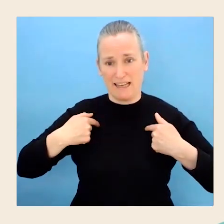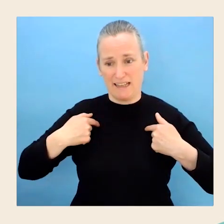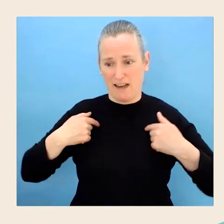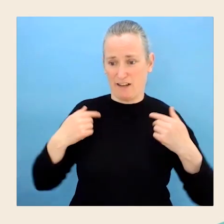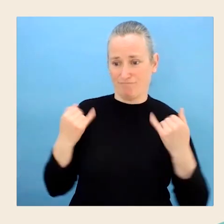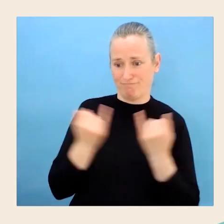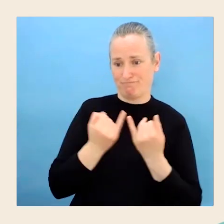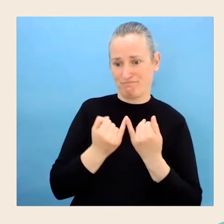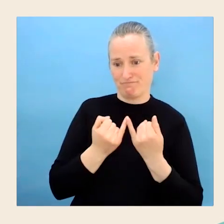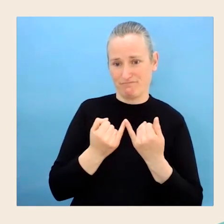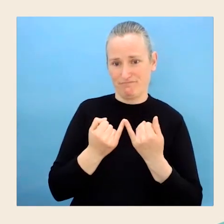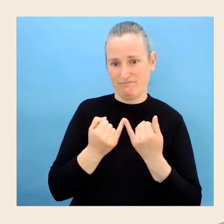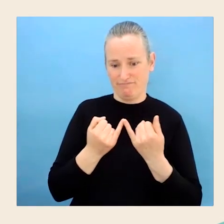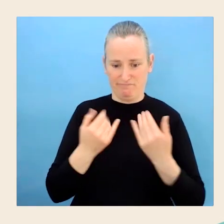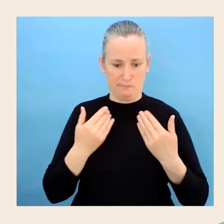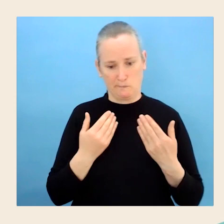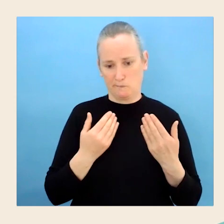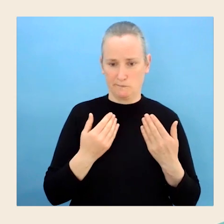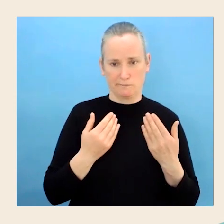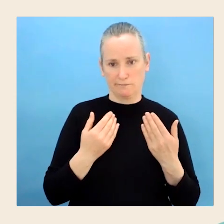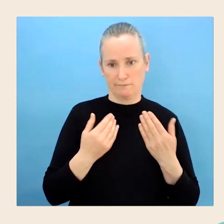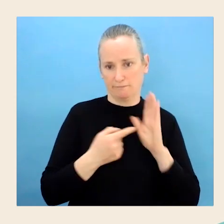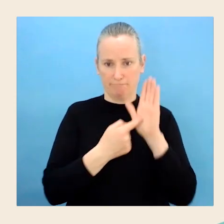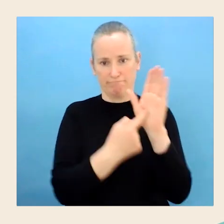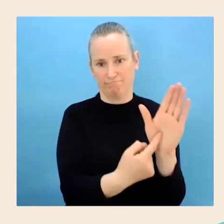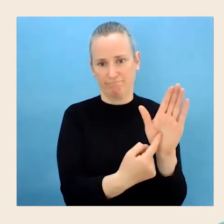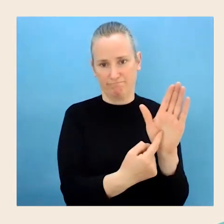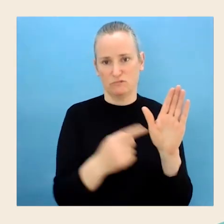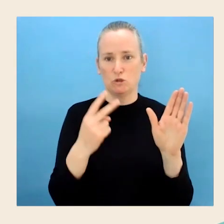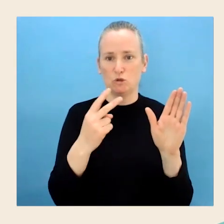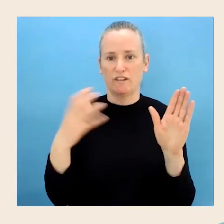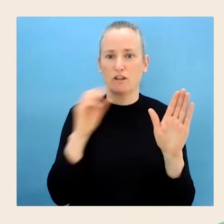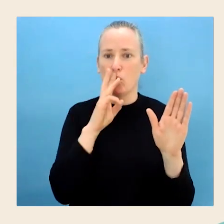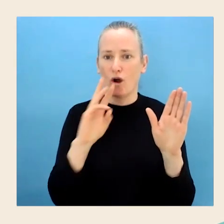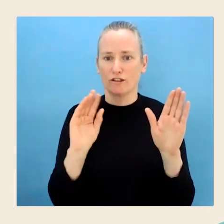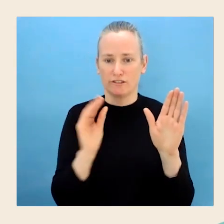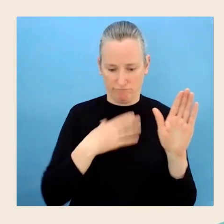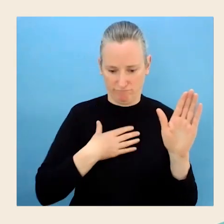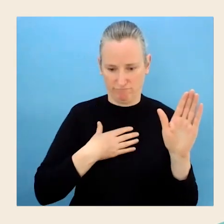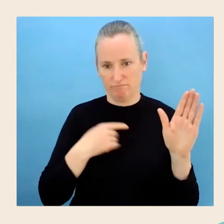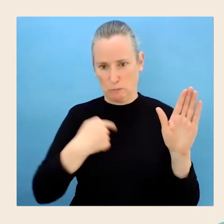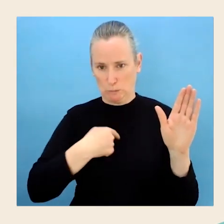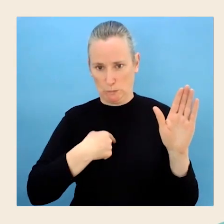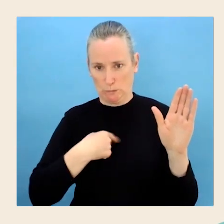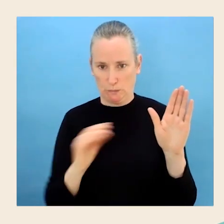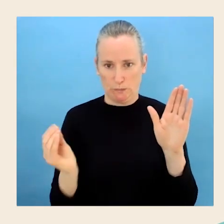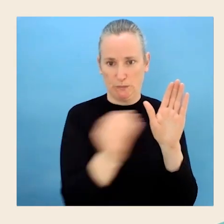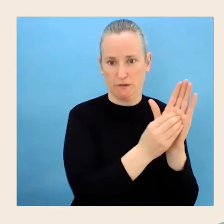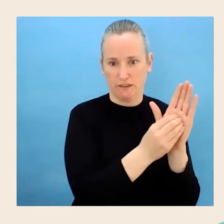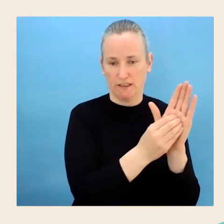in a 250-word potted biography of this is the life of a disabled dancer. Here's your blog post.